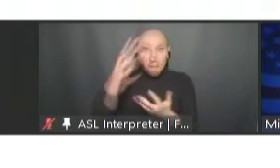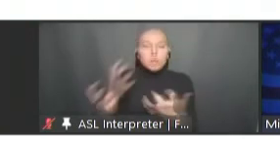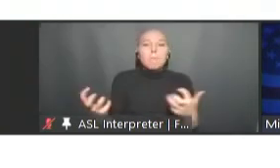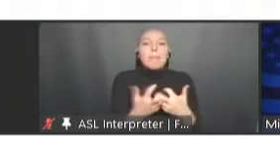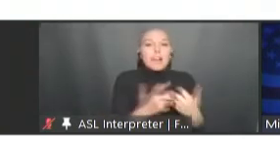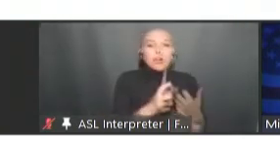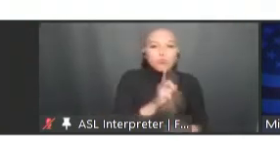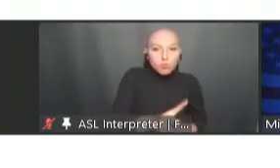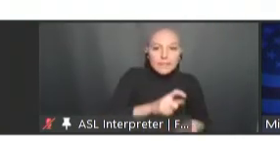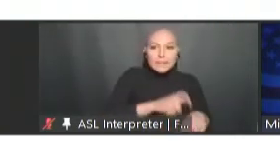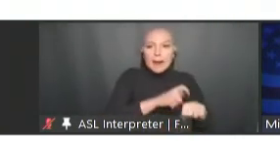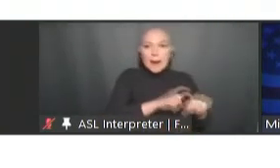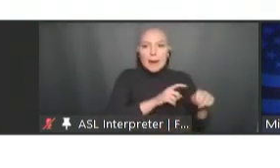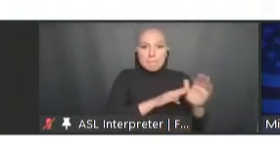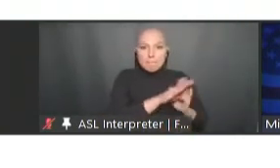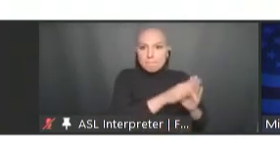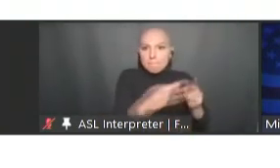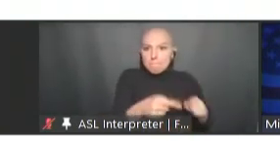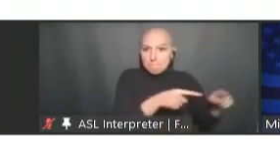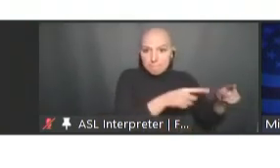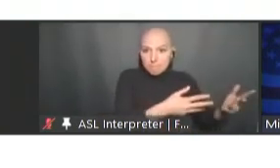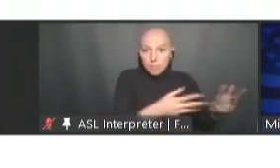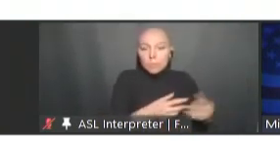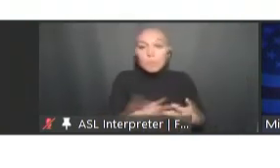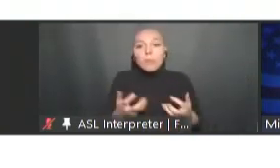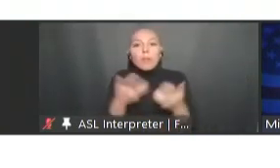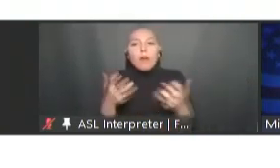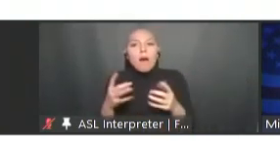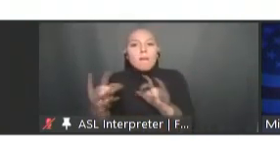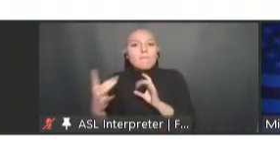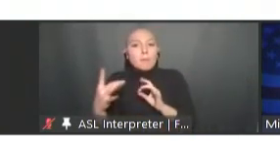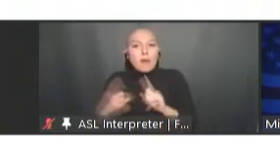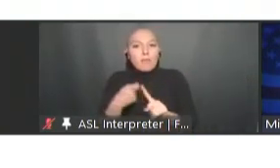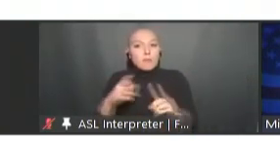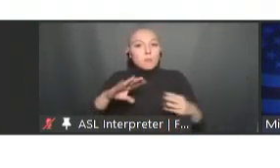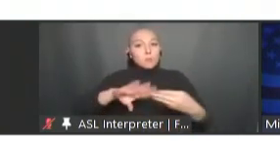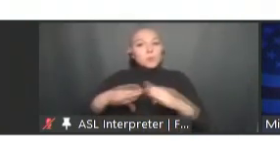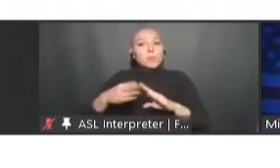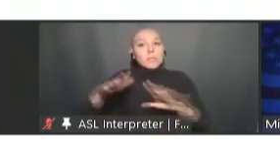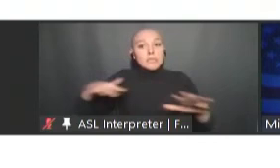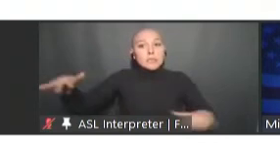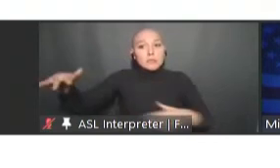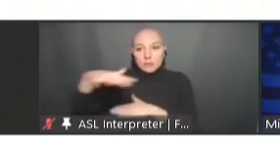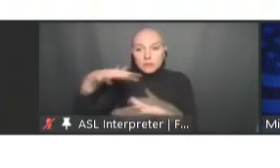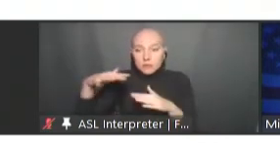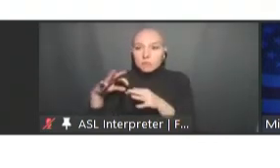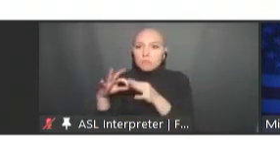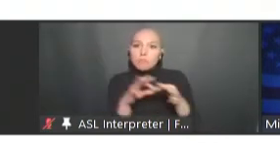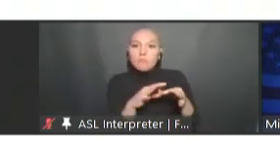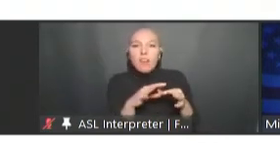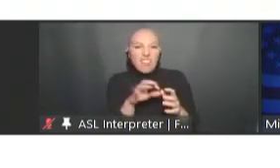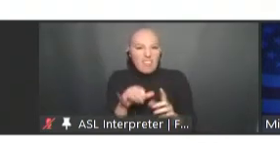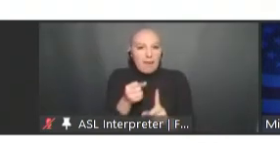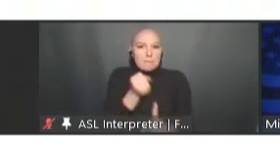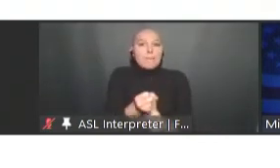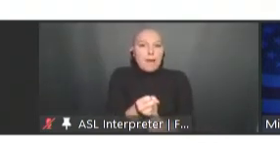Lots of feedback from communities about the impact of that, and we'll continue to do that